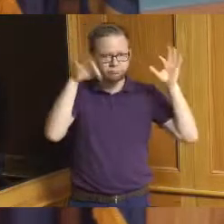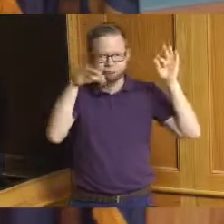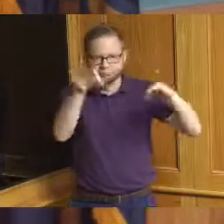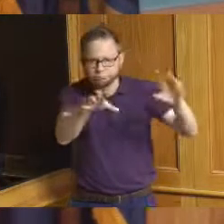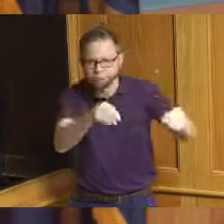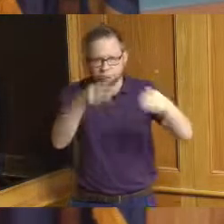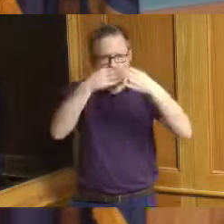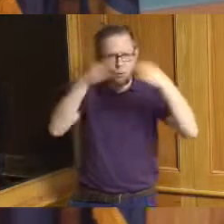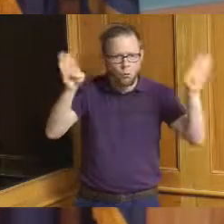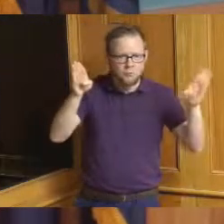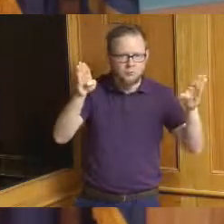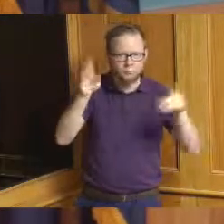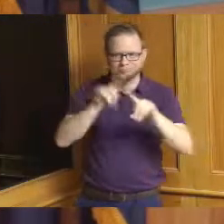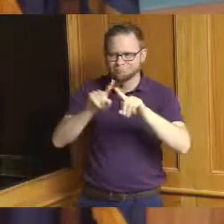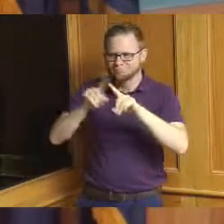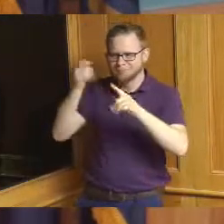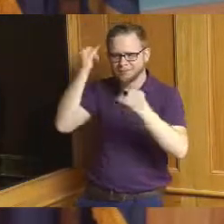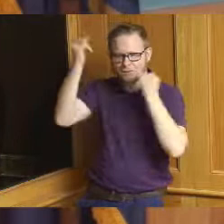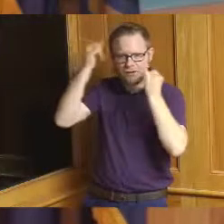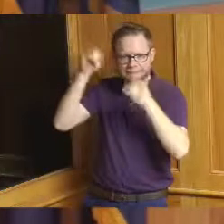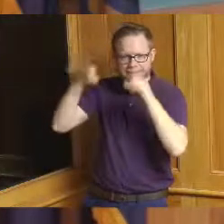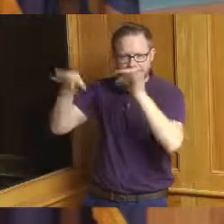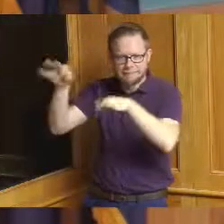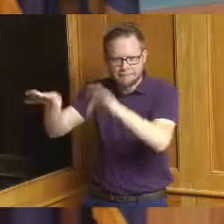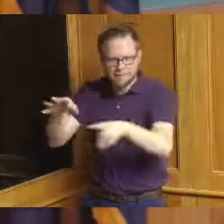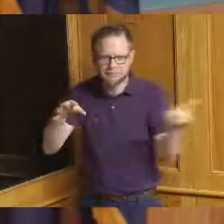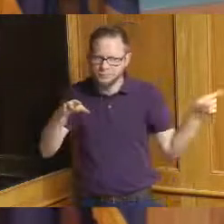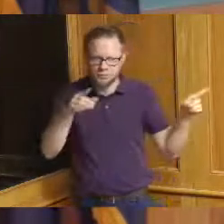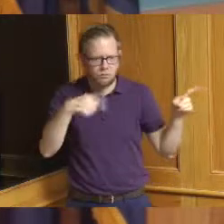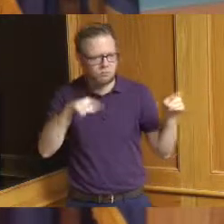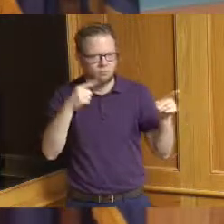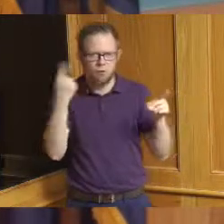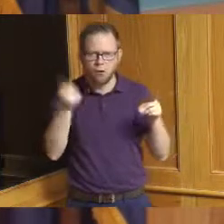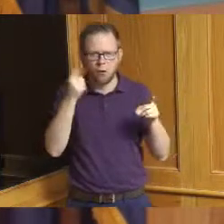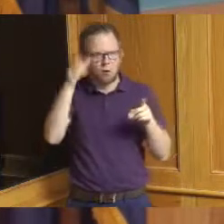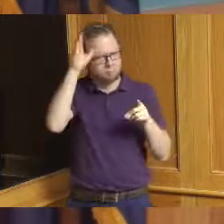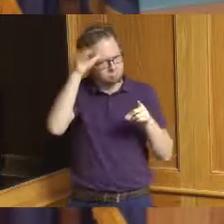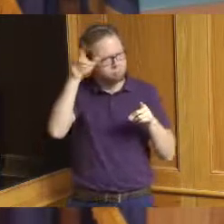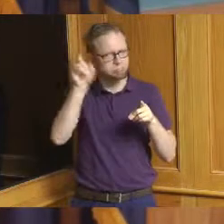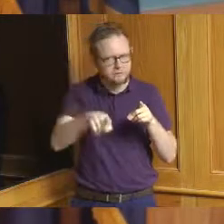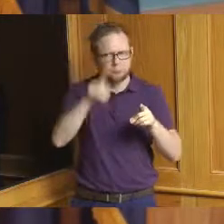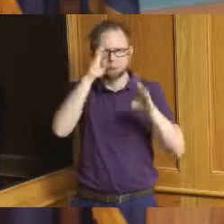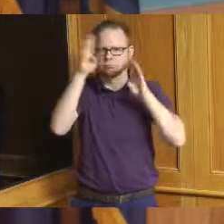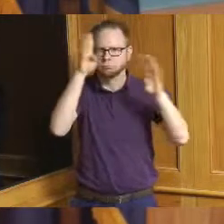ideas and always saying we gotta just keep you know mixing it up when possible